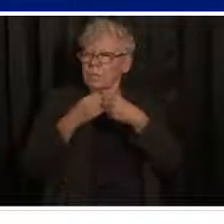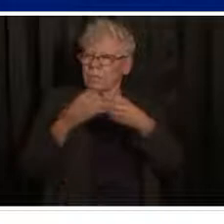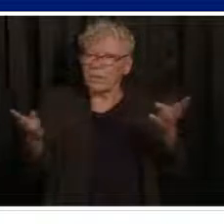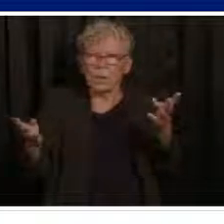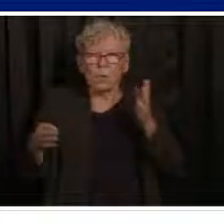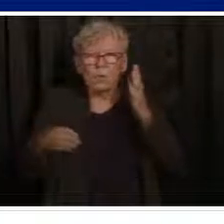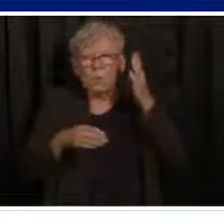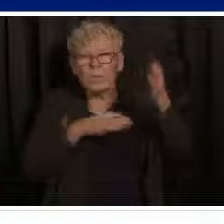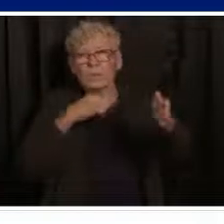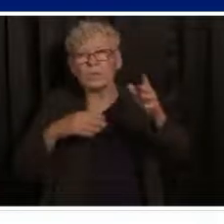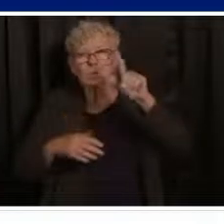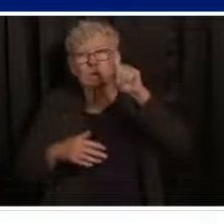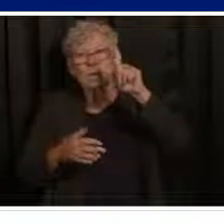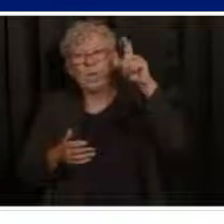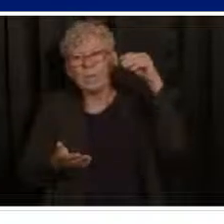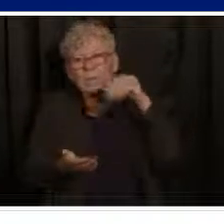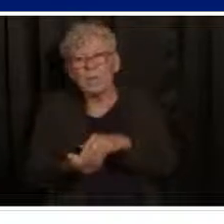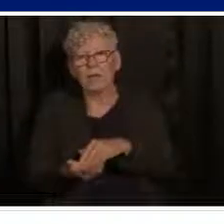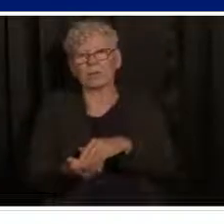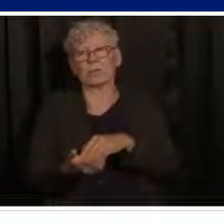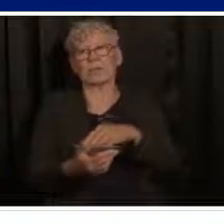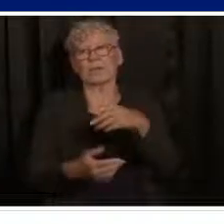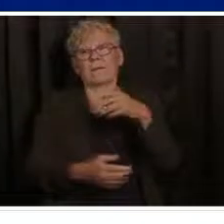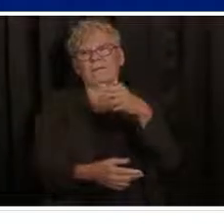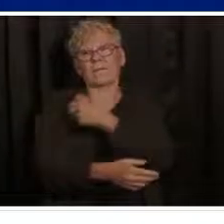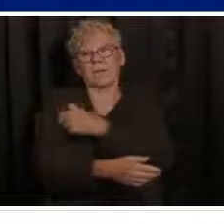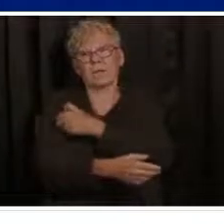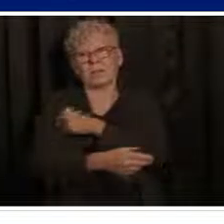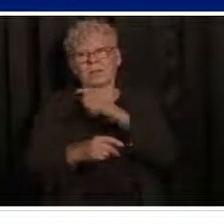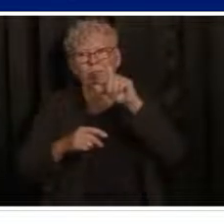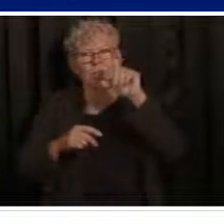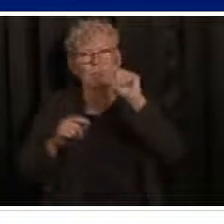570 stops and of course, we are still working hard to reach the